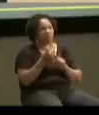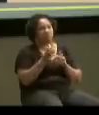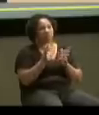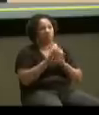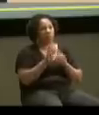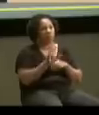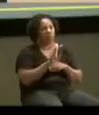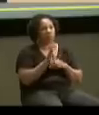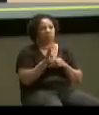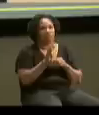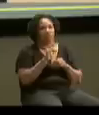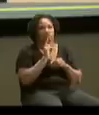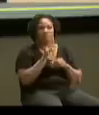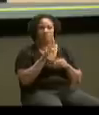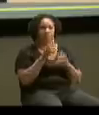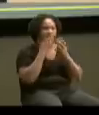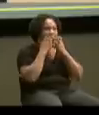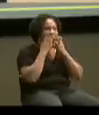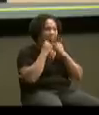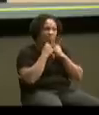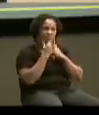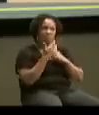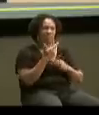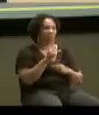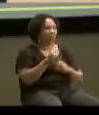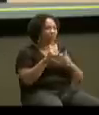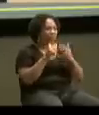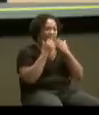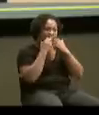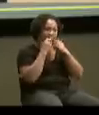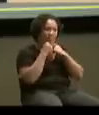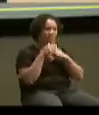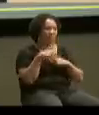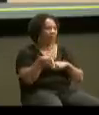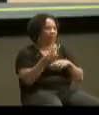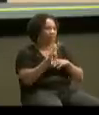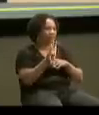80% OF OUR SCHEDULE HOLDERS ARE SMALL BUSINESSES. THEY'RE VERY IMPORTANT TO GSA.